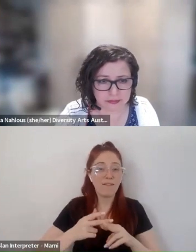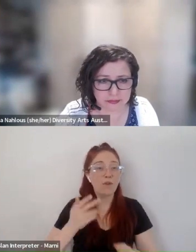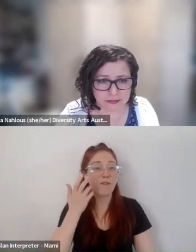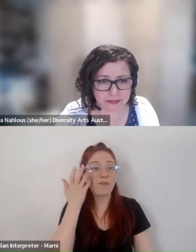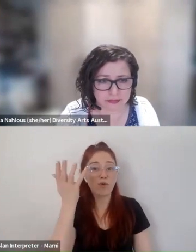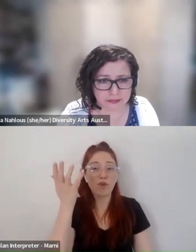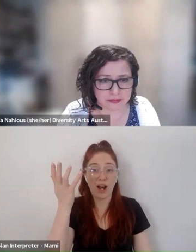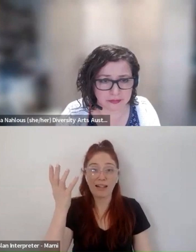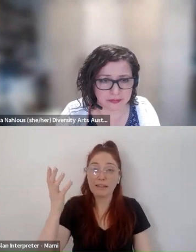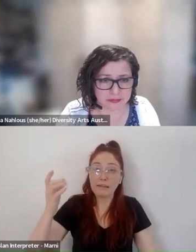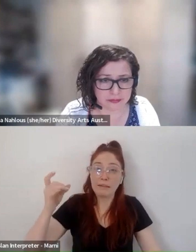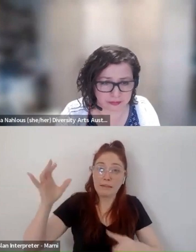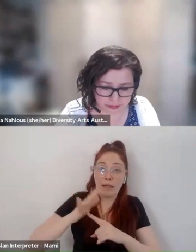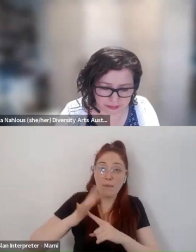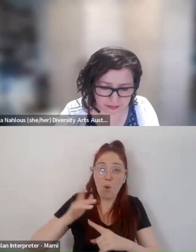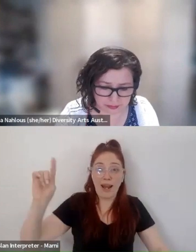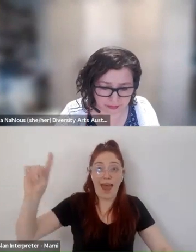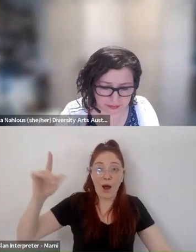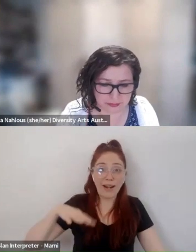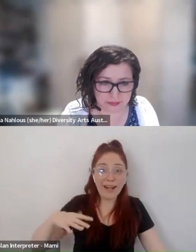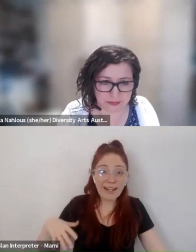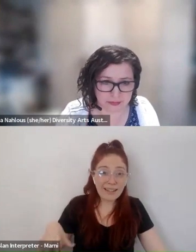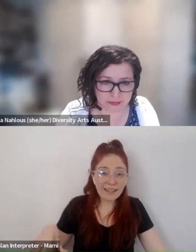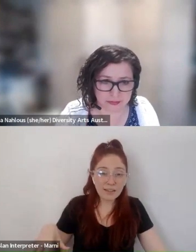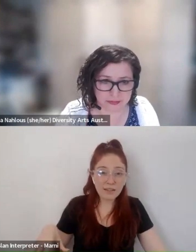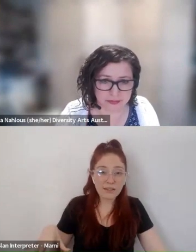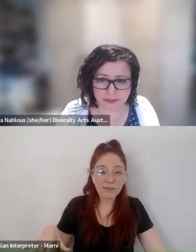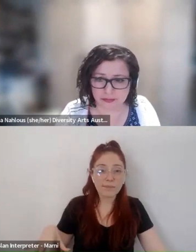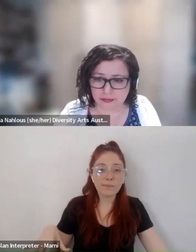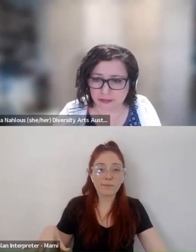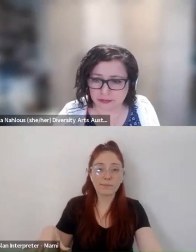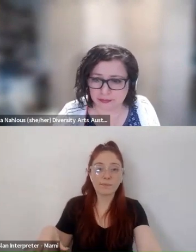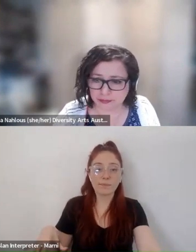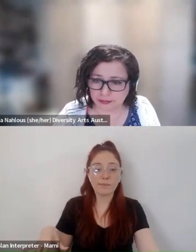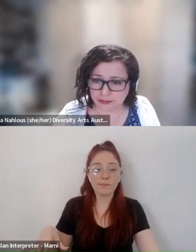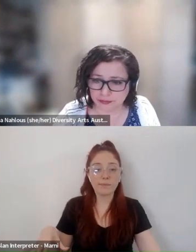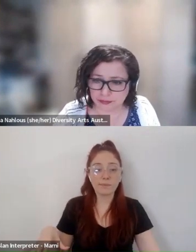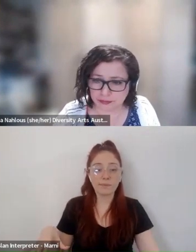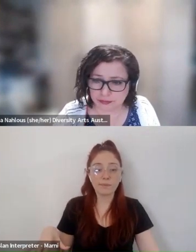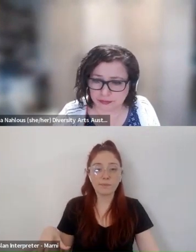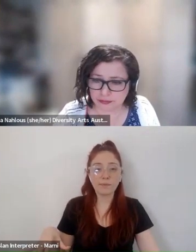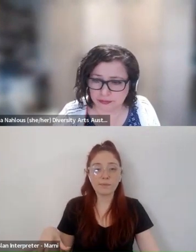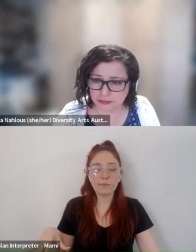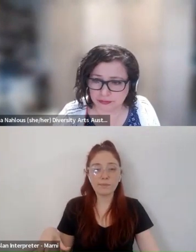because all of us, and I can speak. I mean, I'm on multiple